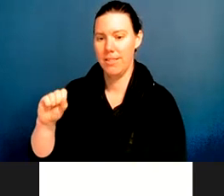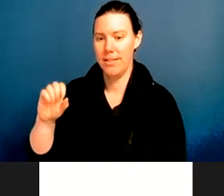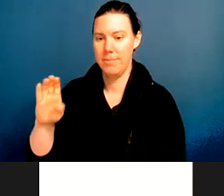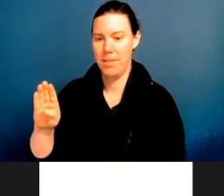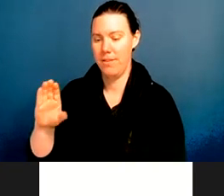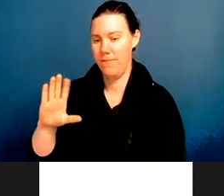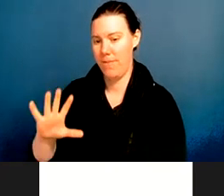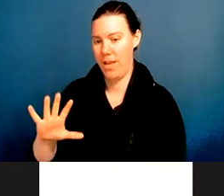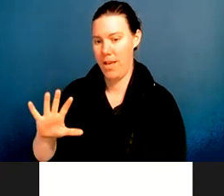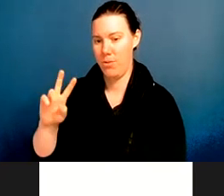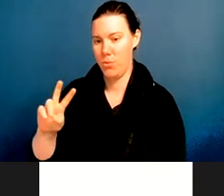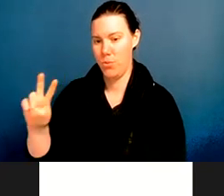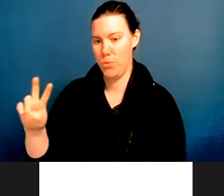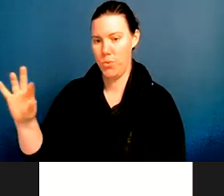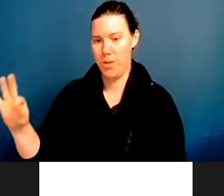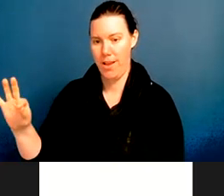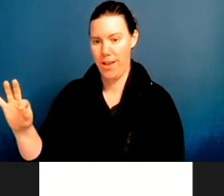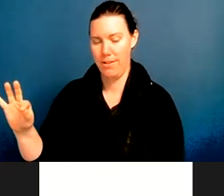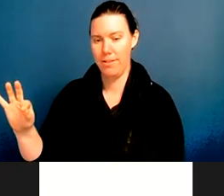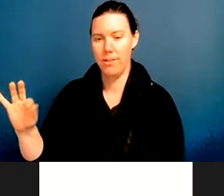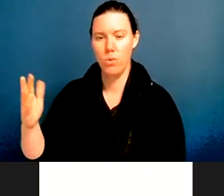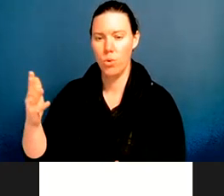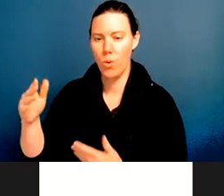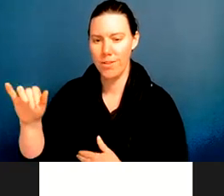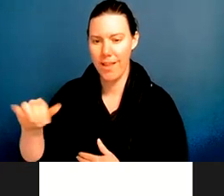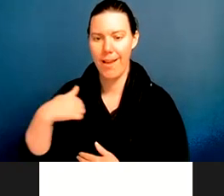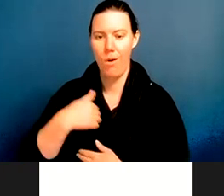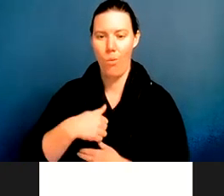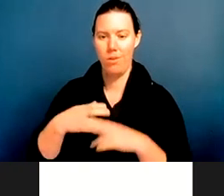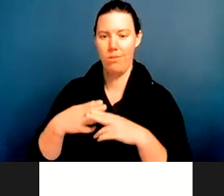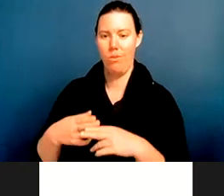as the Health Equity Continuing Education Bill,